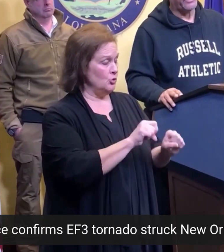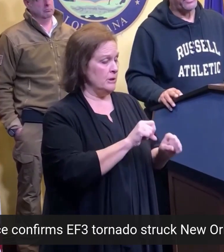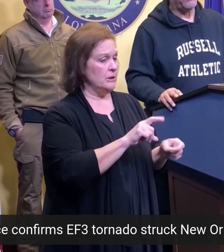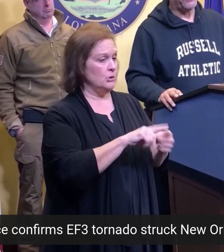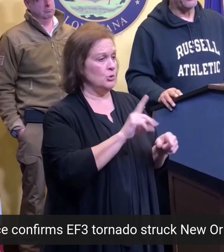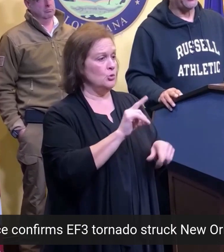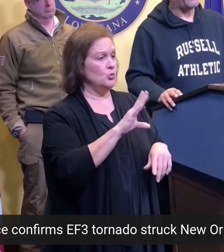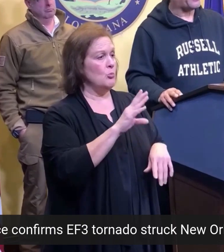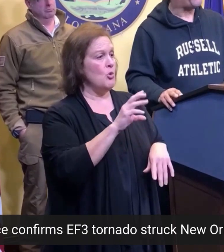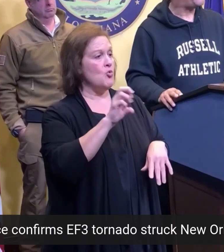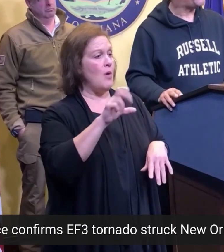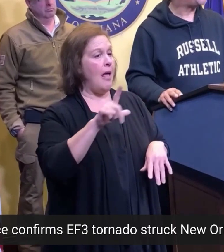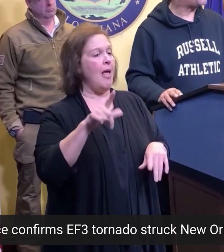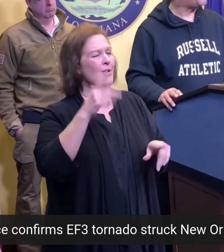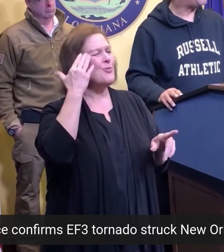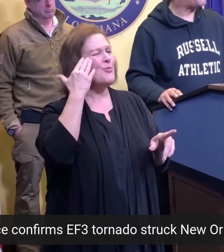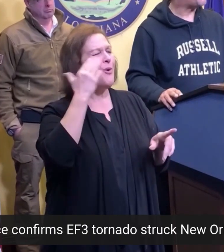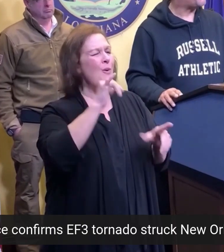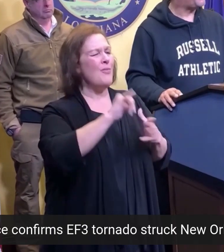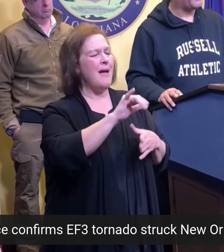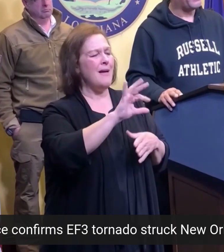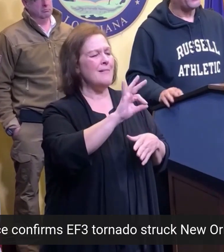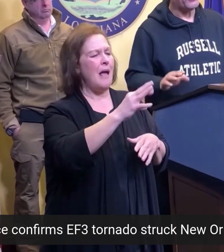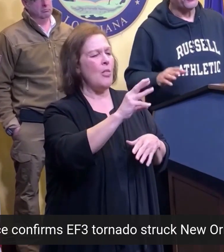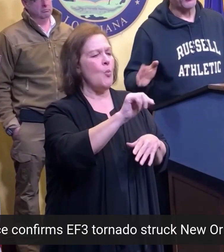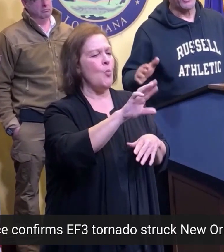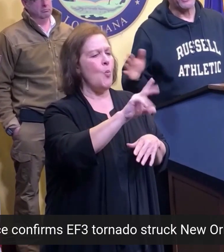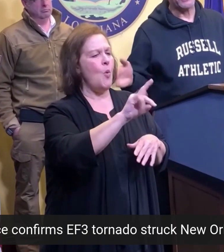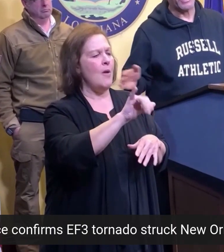if you know the lord nineveh sister street is the first street and dubail is actually